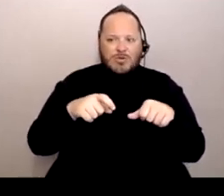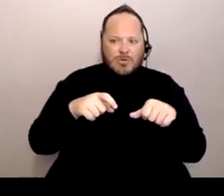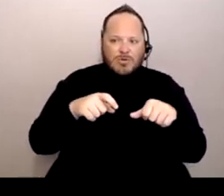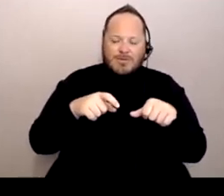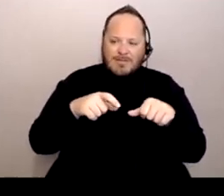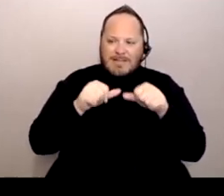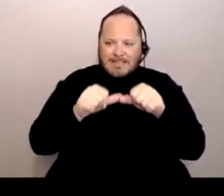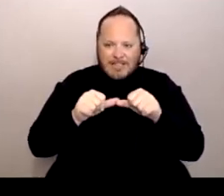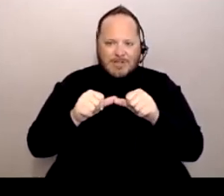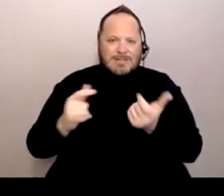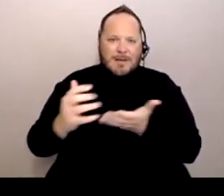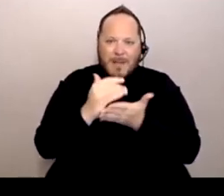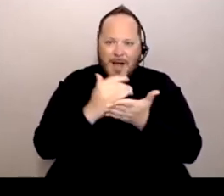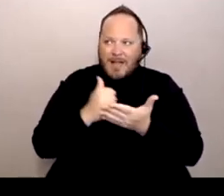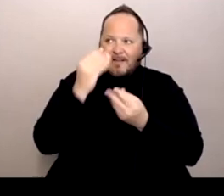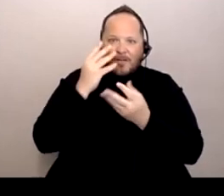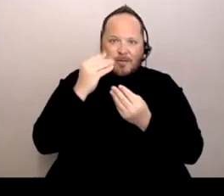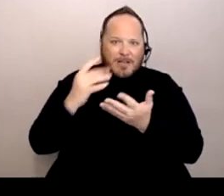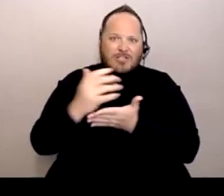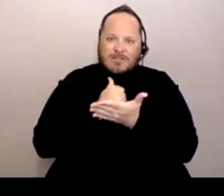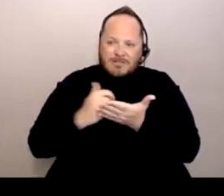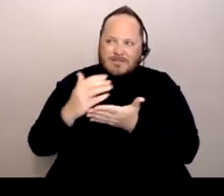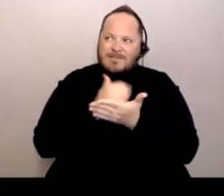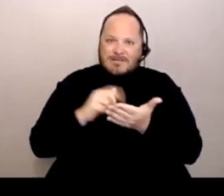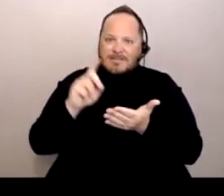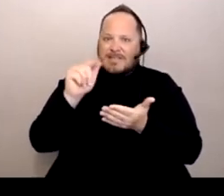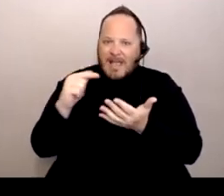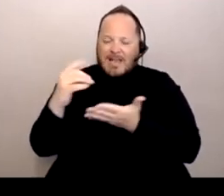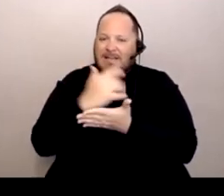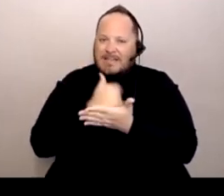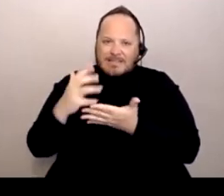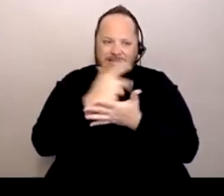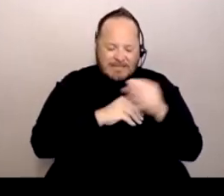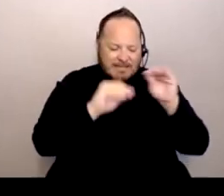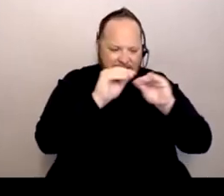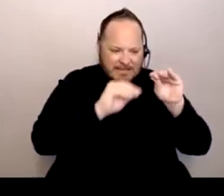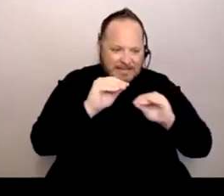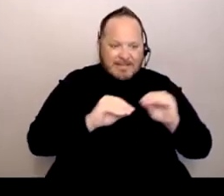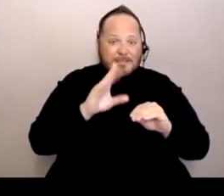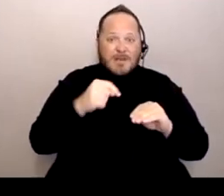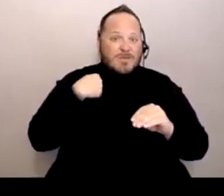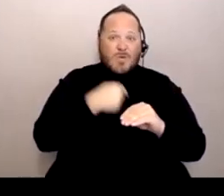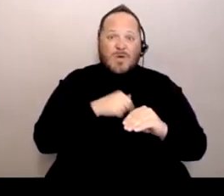and collect some more data around this issue because we don't even know half of the effects.